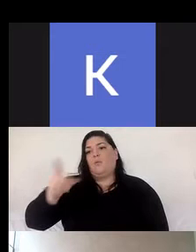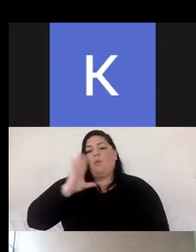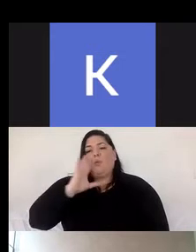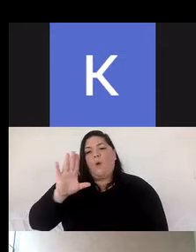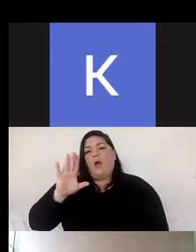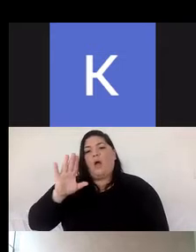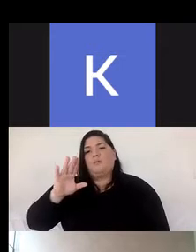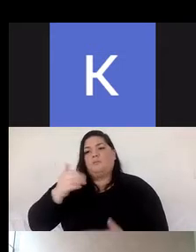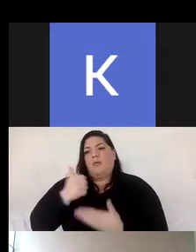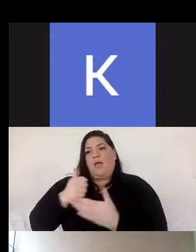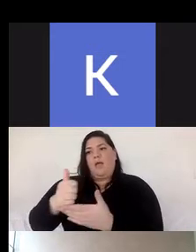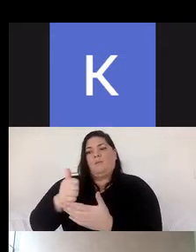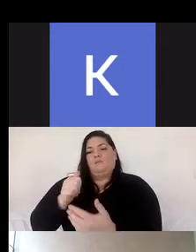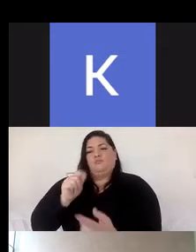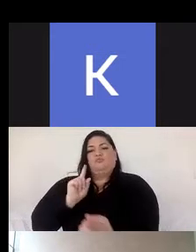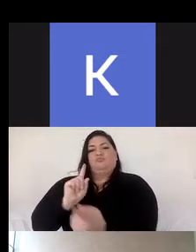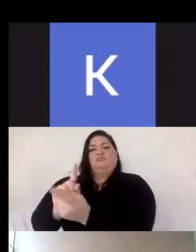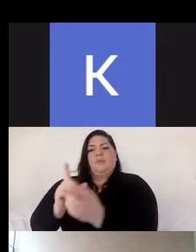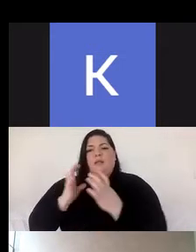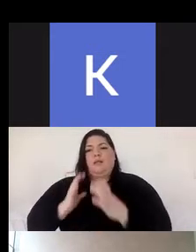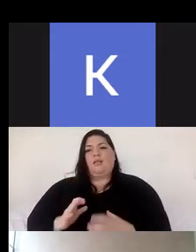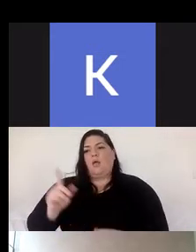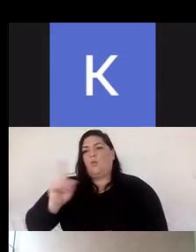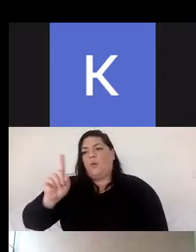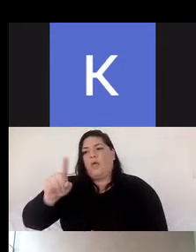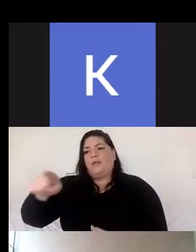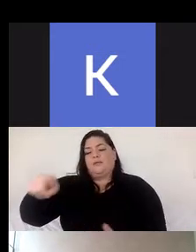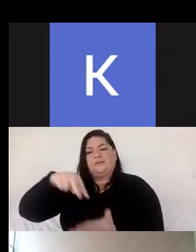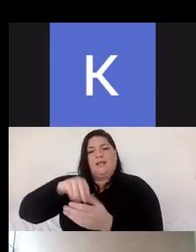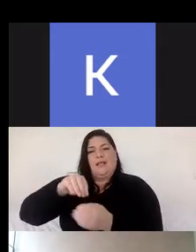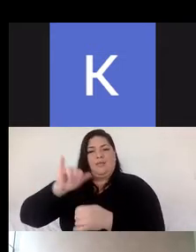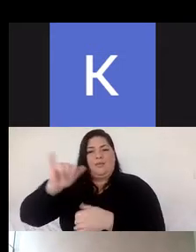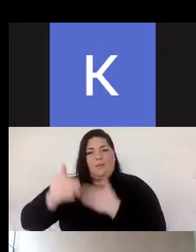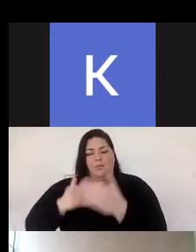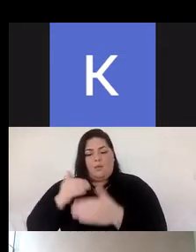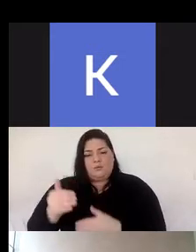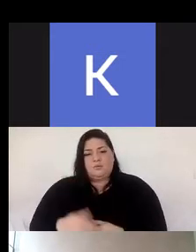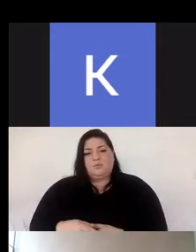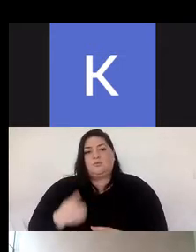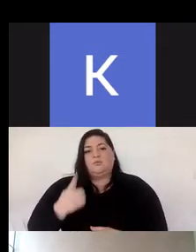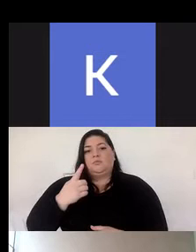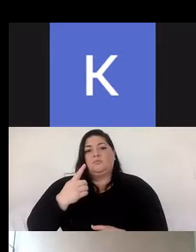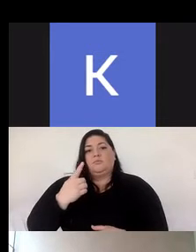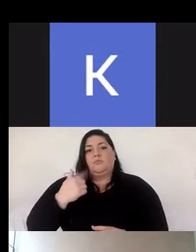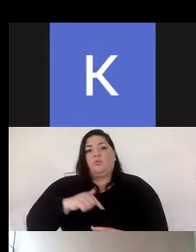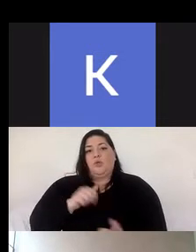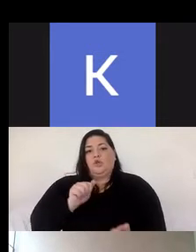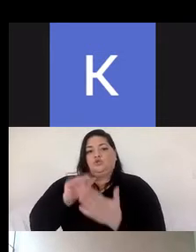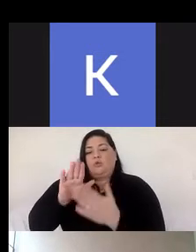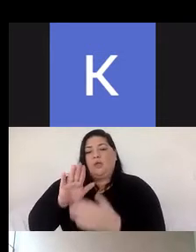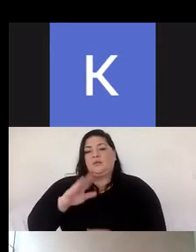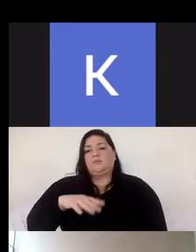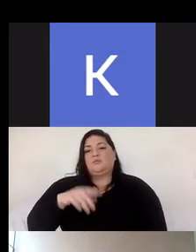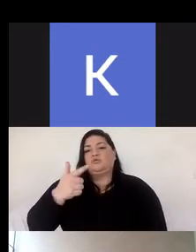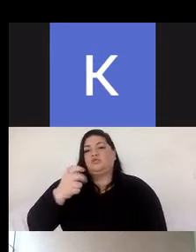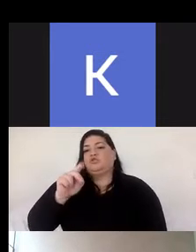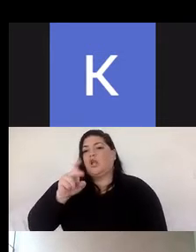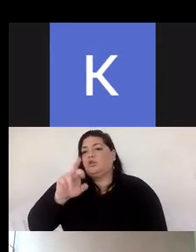Without current funding, we would not be able to sustain our initiatives in the school system addressing gender-based violence.